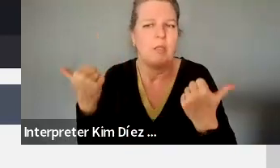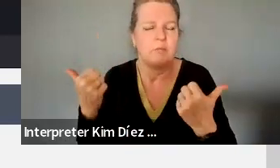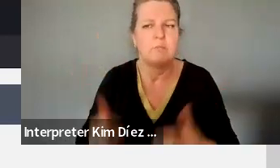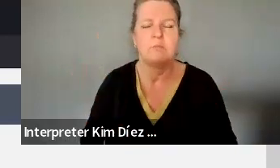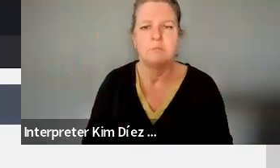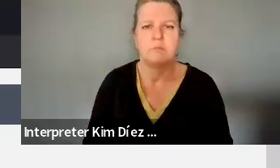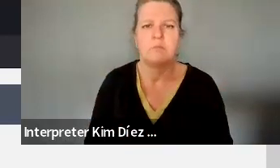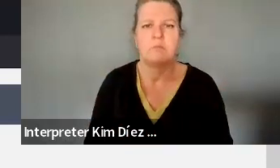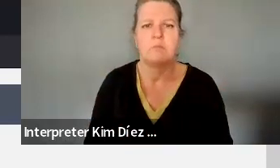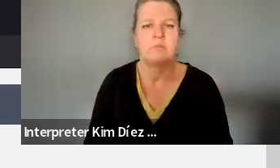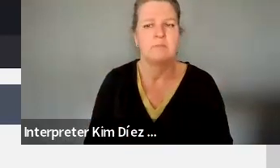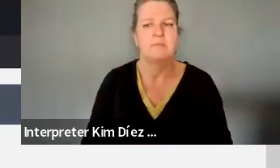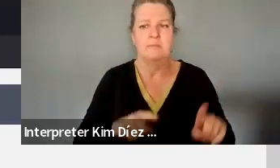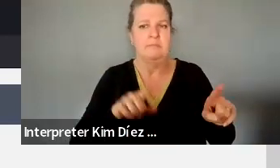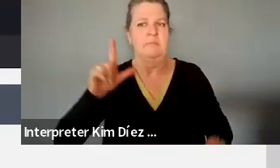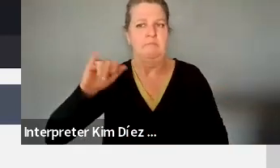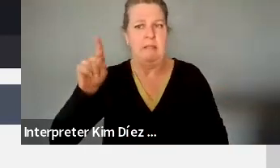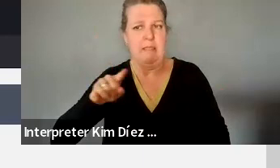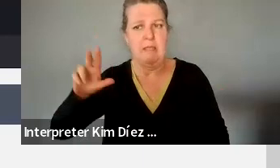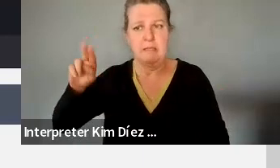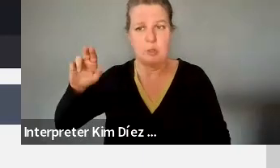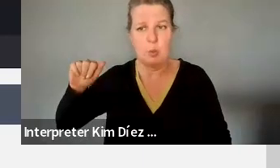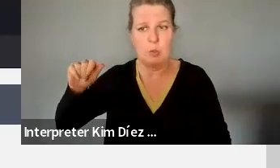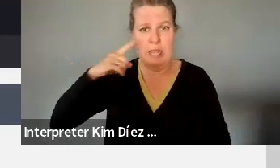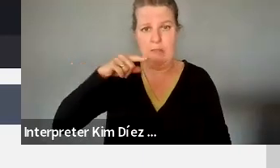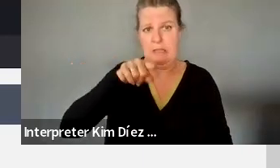[Alex] We're gonna have to defer to Liz and Una on that one, I think this is the individual?